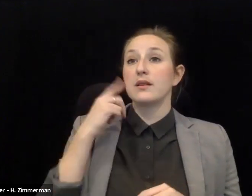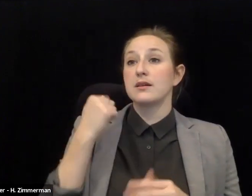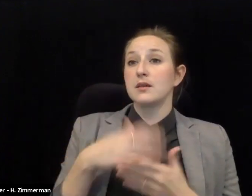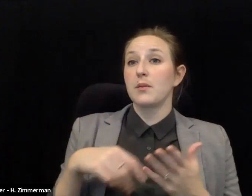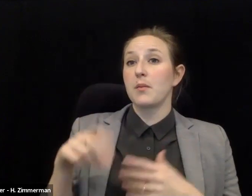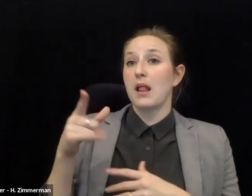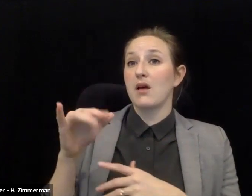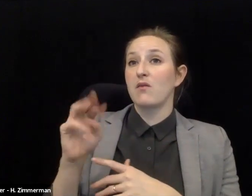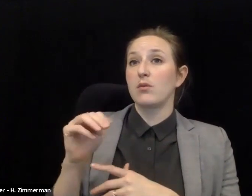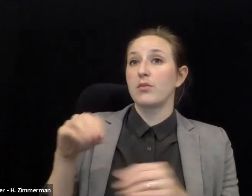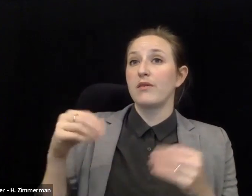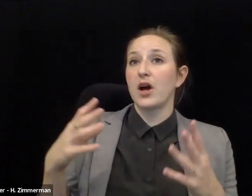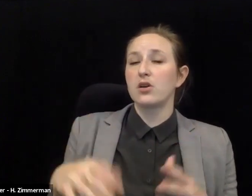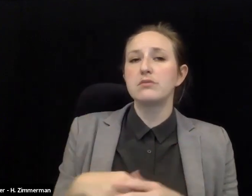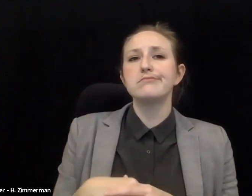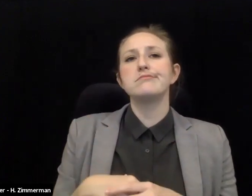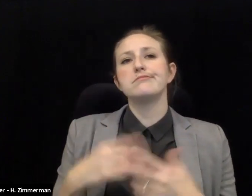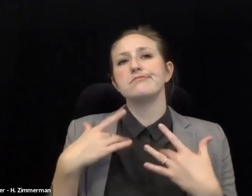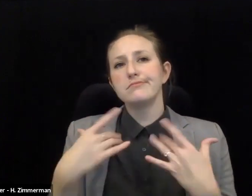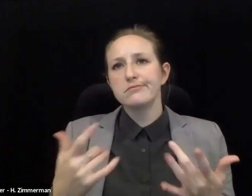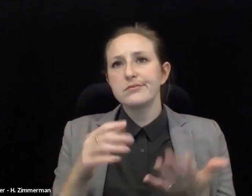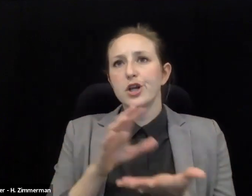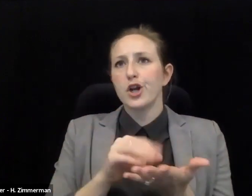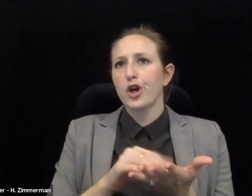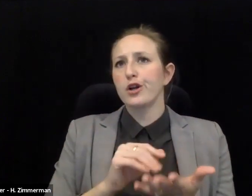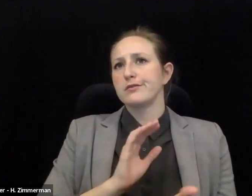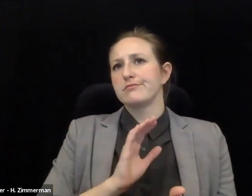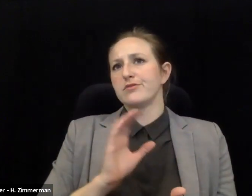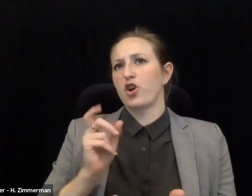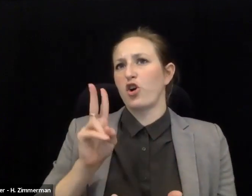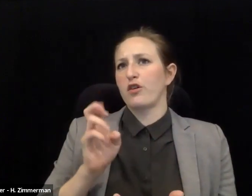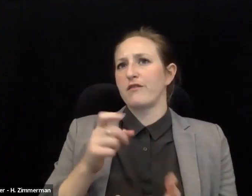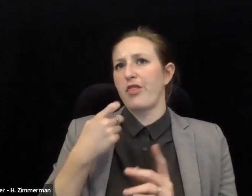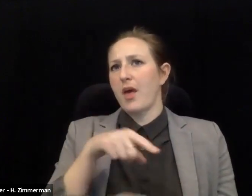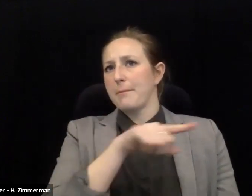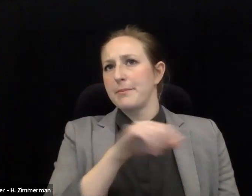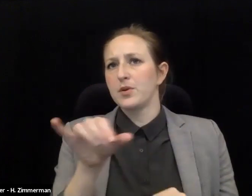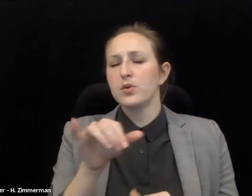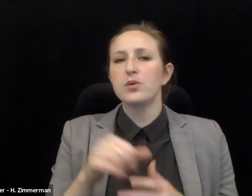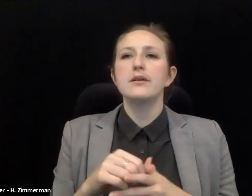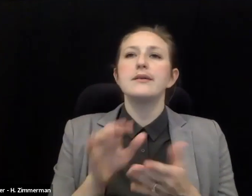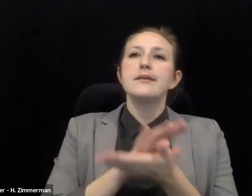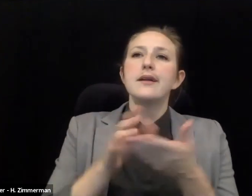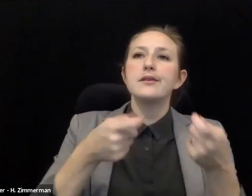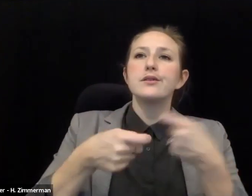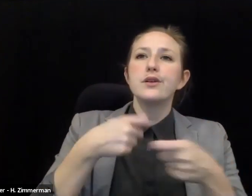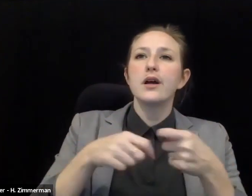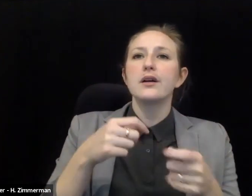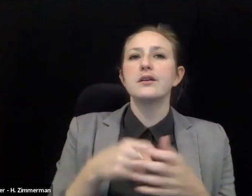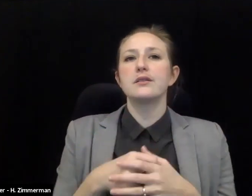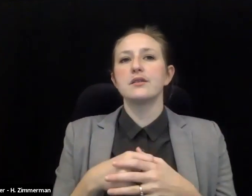they kind of align and clear for them to. So I think it's kind of a nice exchange in that way about working together and you